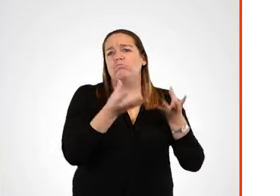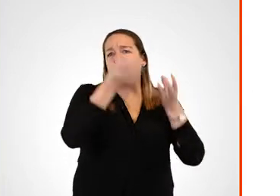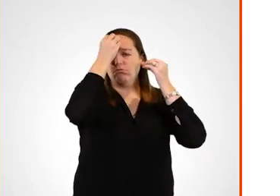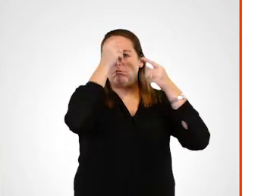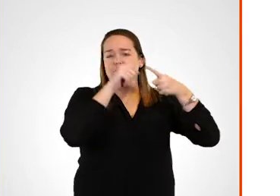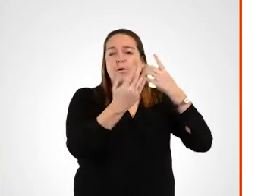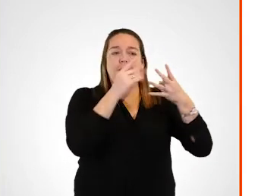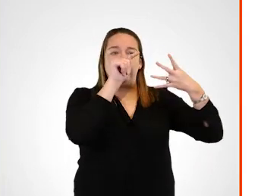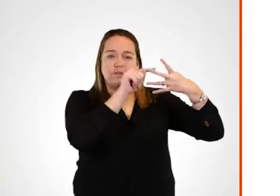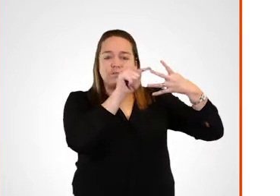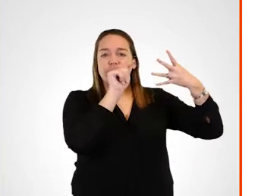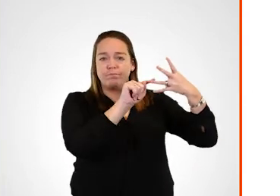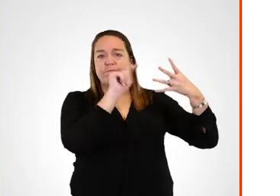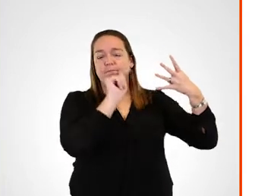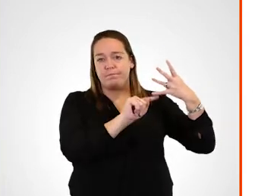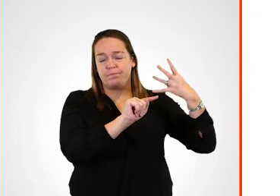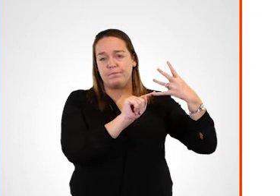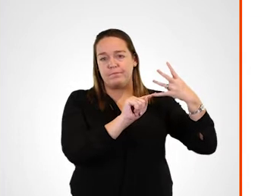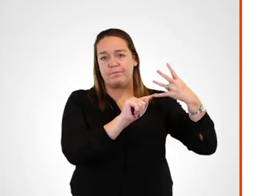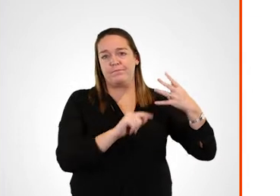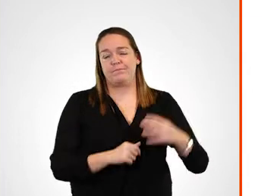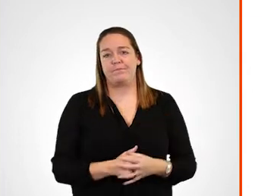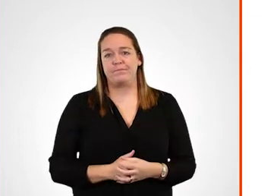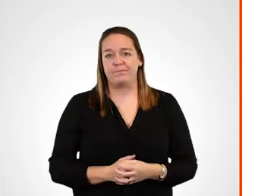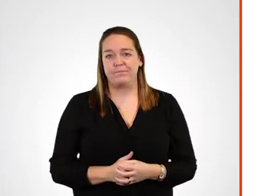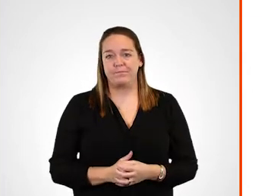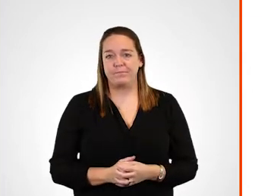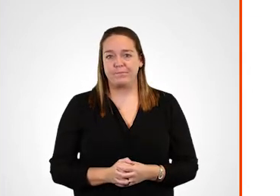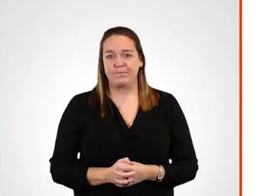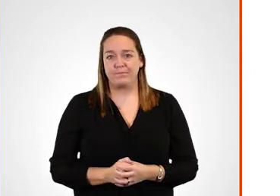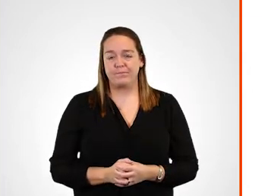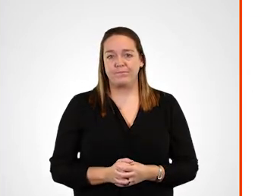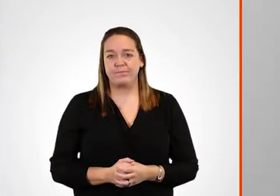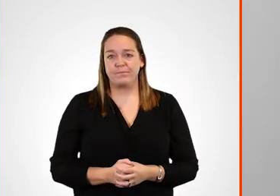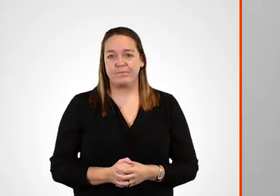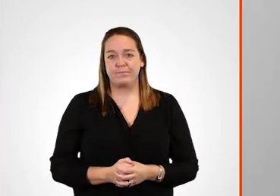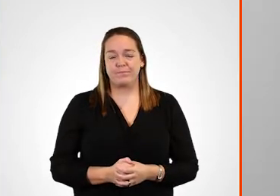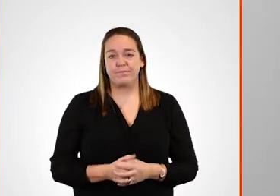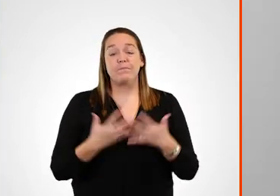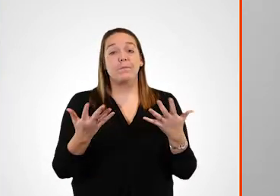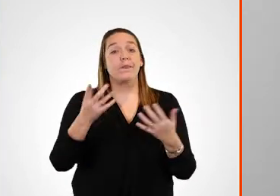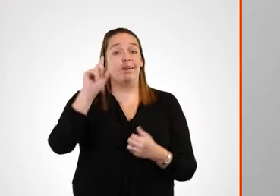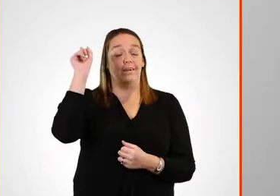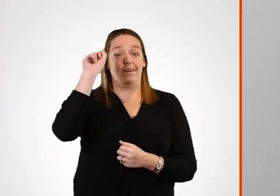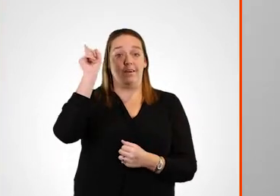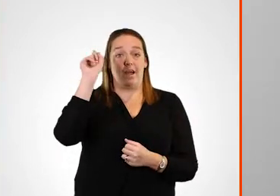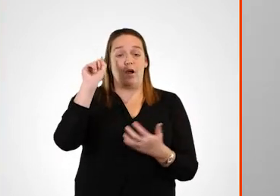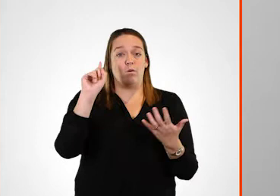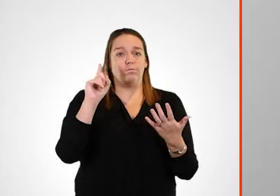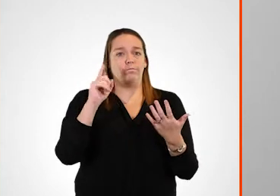set 2 and set 3 and then set 4. So here's what we found.